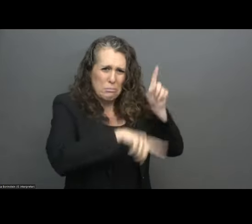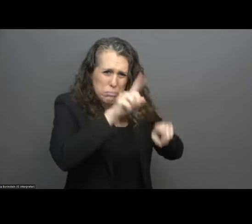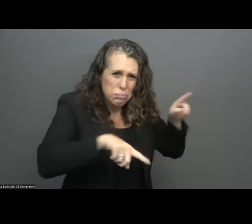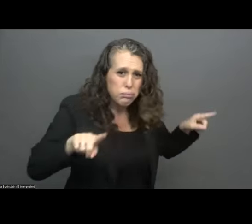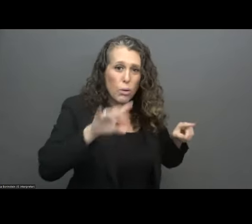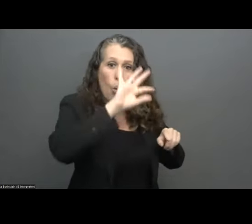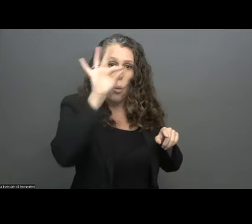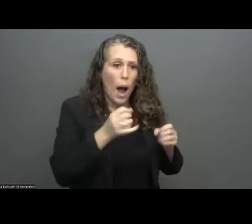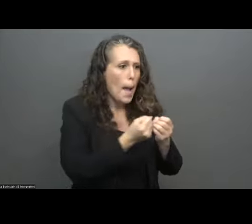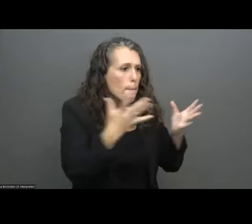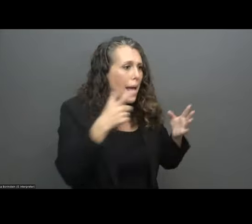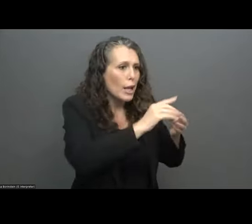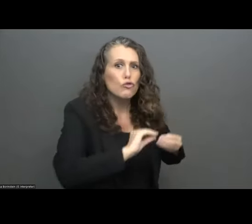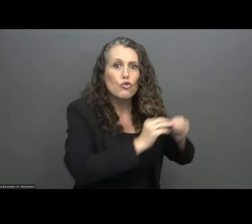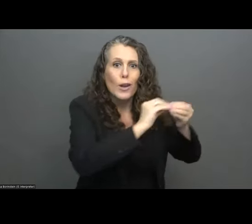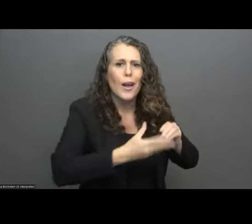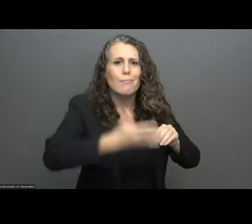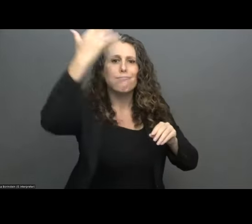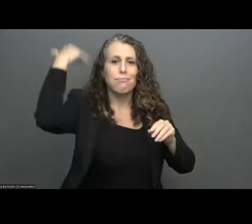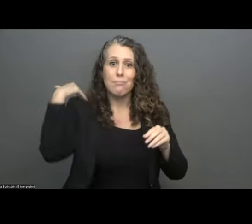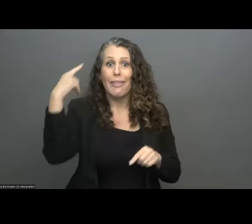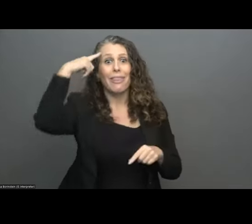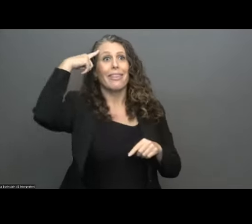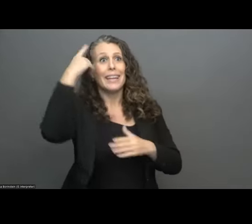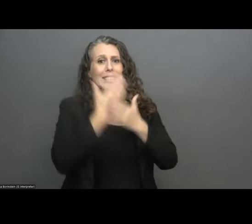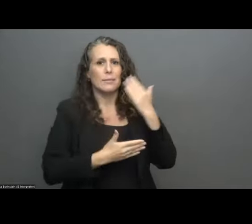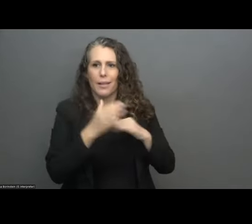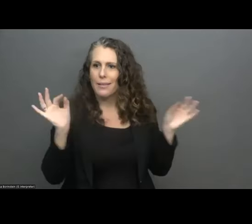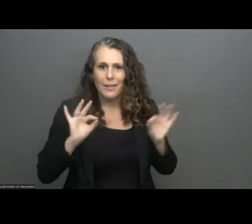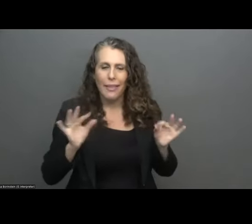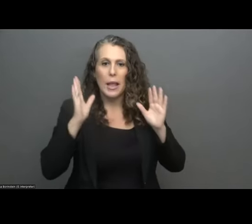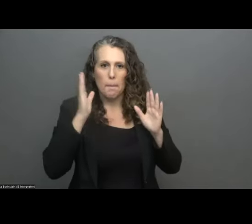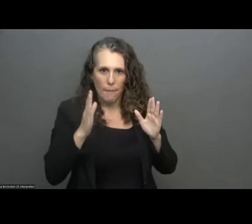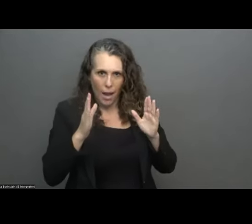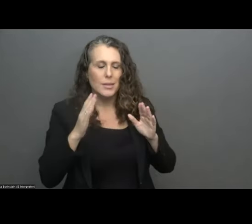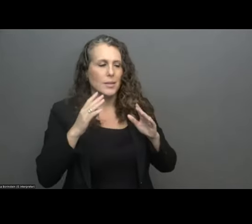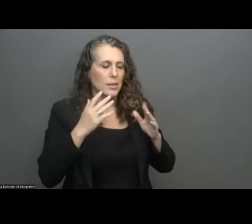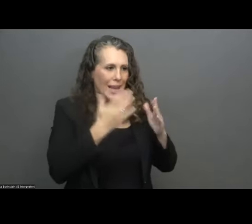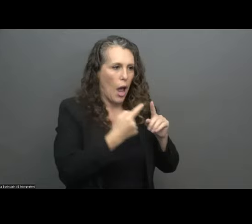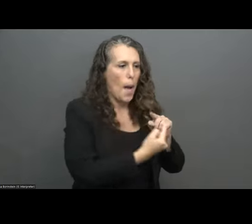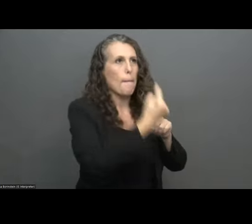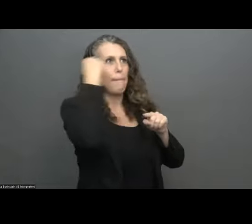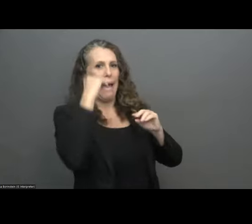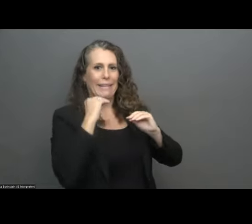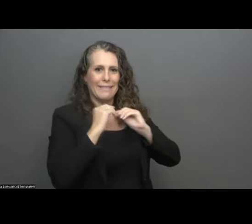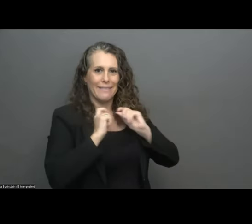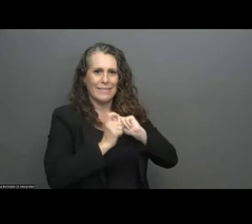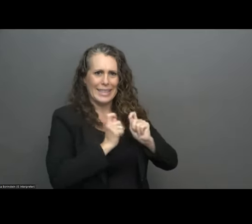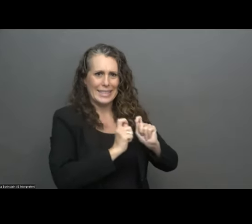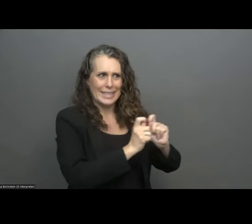09:52:53 with disability inclusion in mind. 09:52:57 Now, like all of the other ilo GBDM